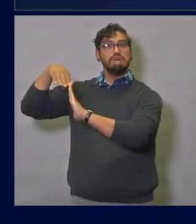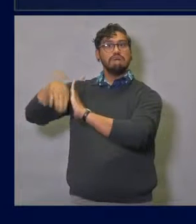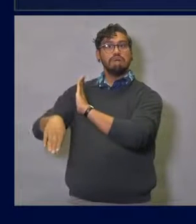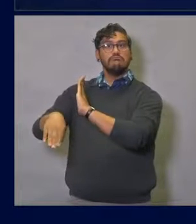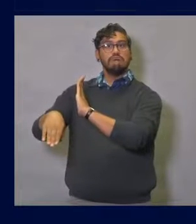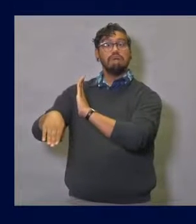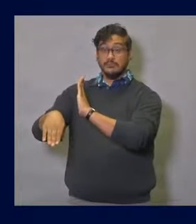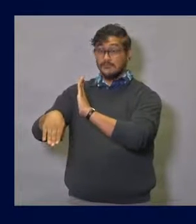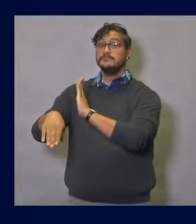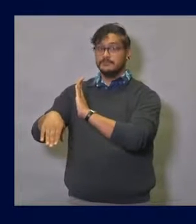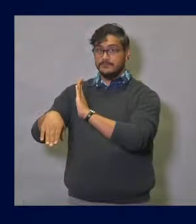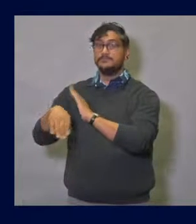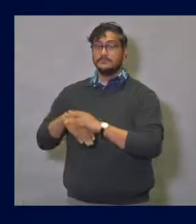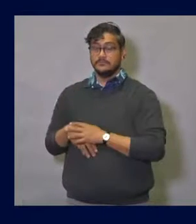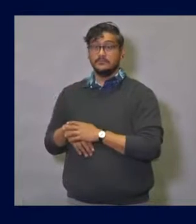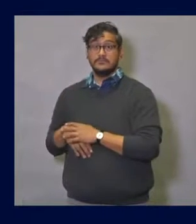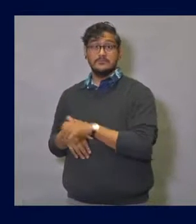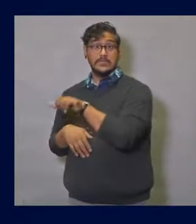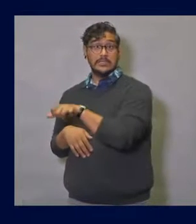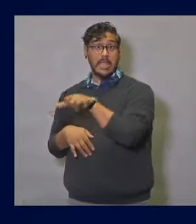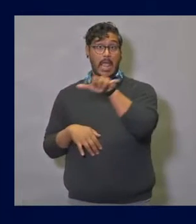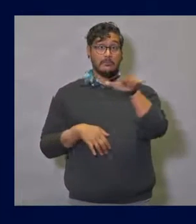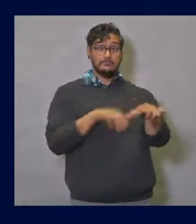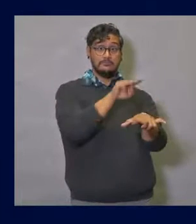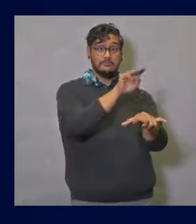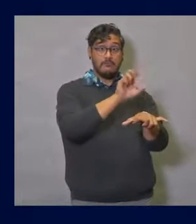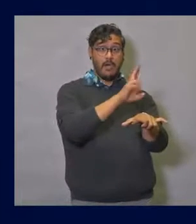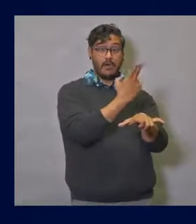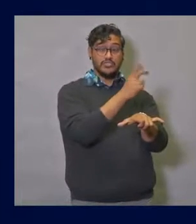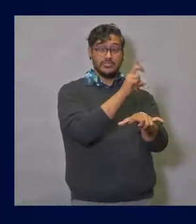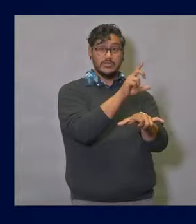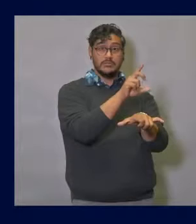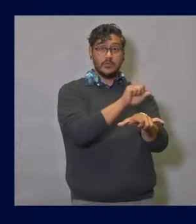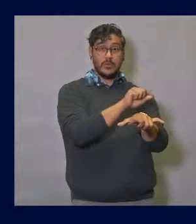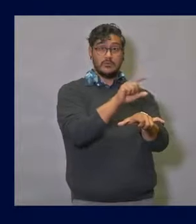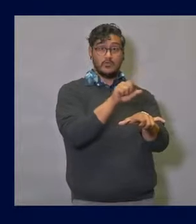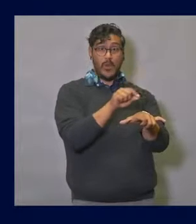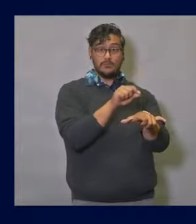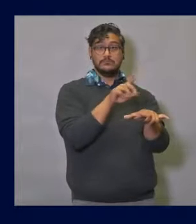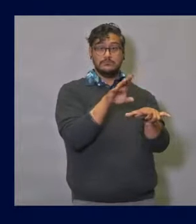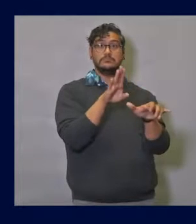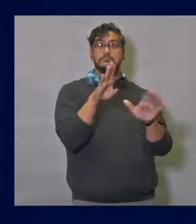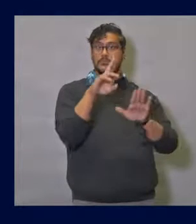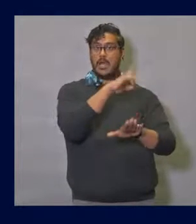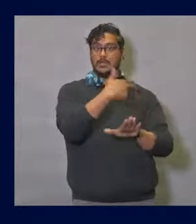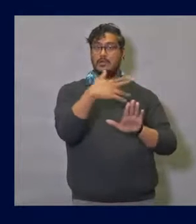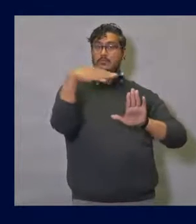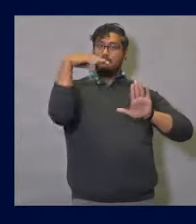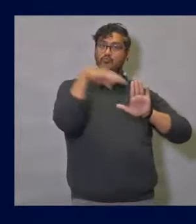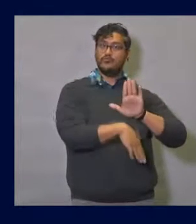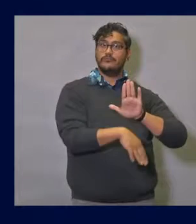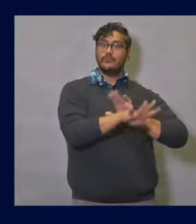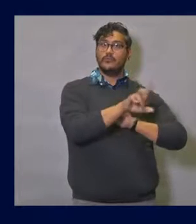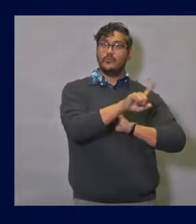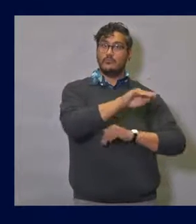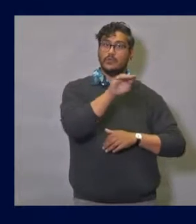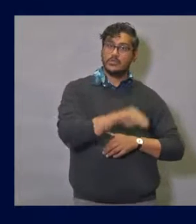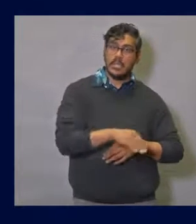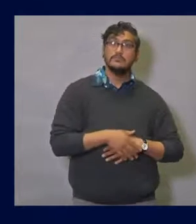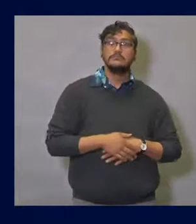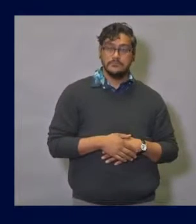CASES DECREASED BY 35%.